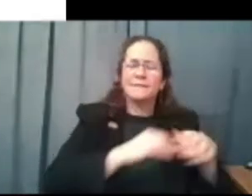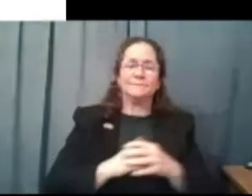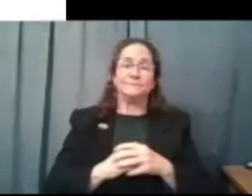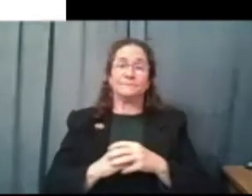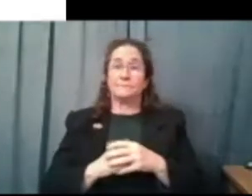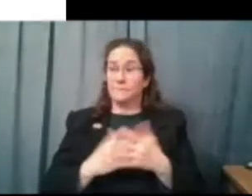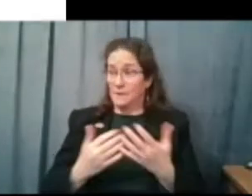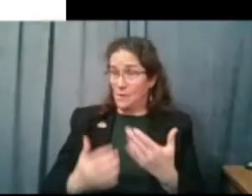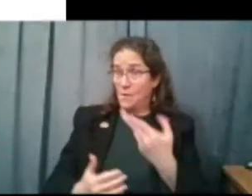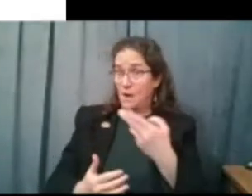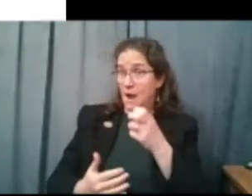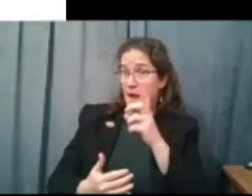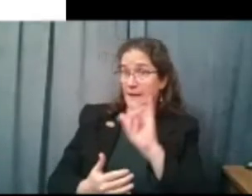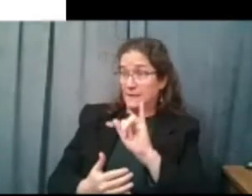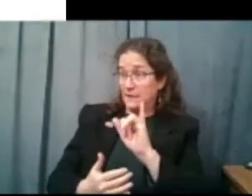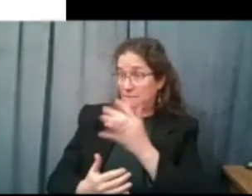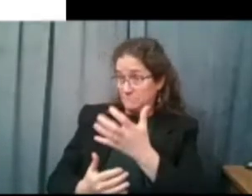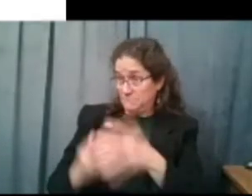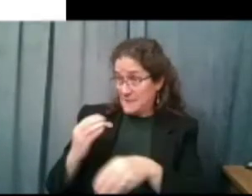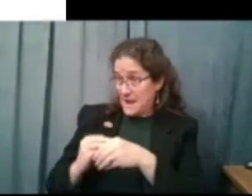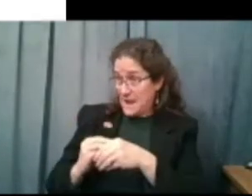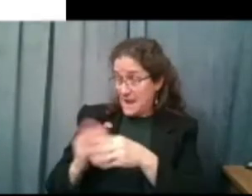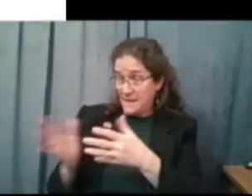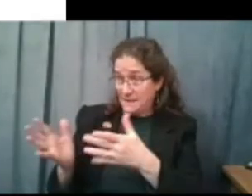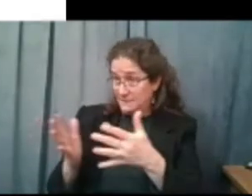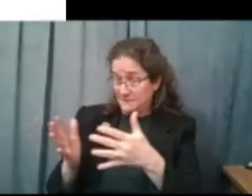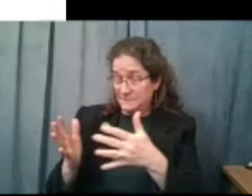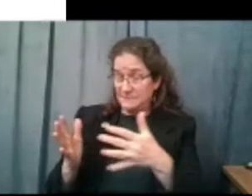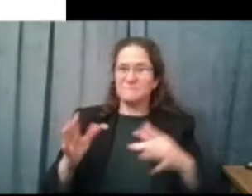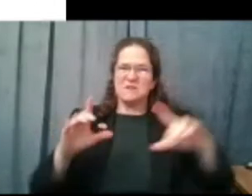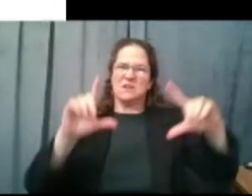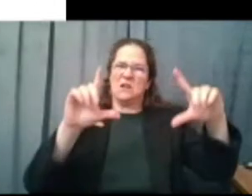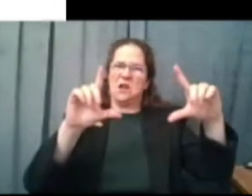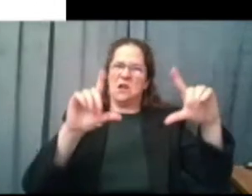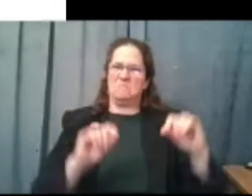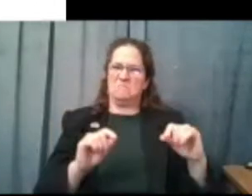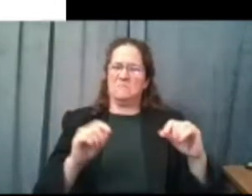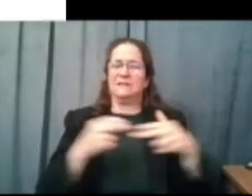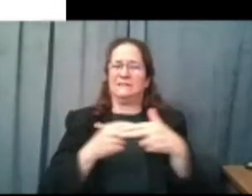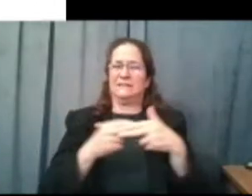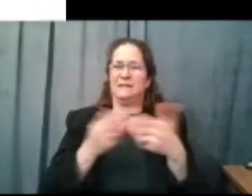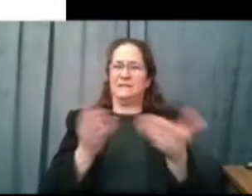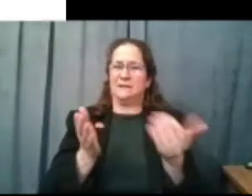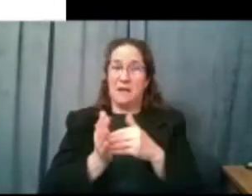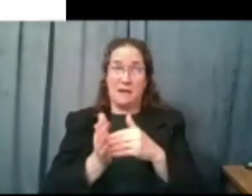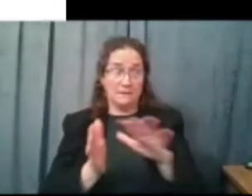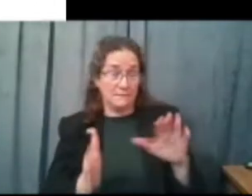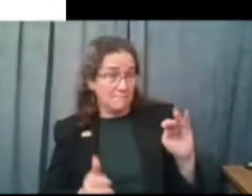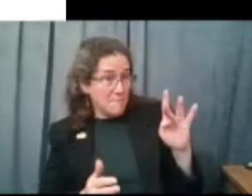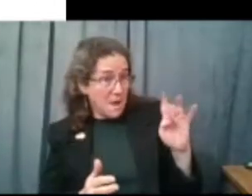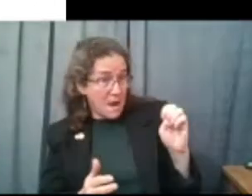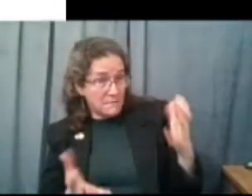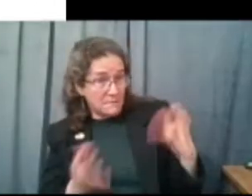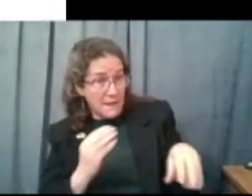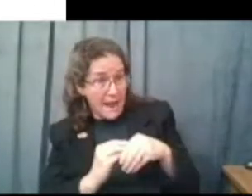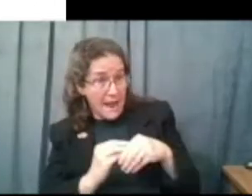I'm going to switch this back so we're sharing our our slides again. Or Mike. Do you have anything to add before we go to the next slide?